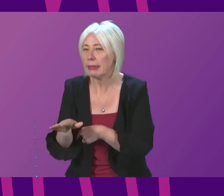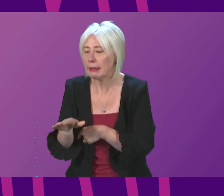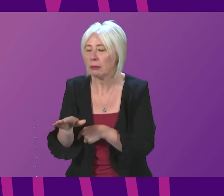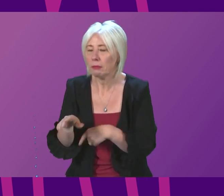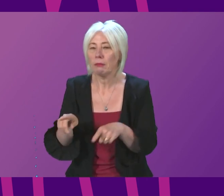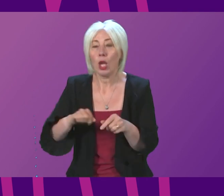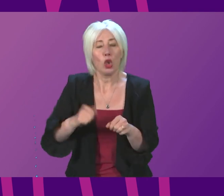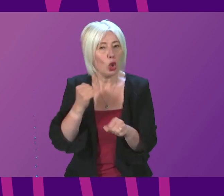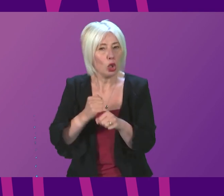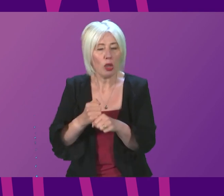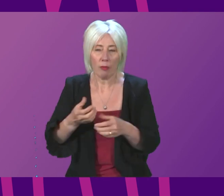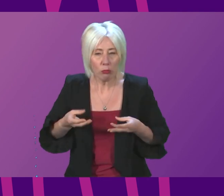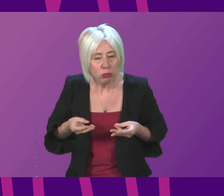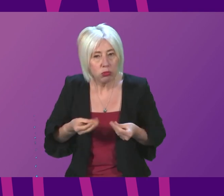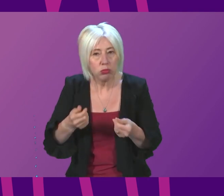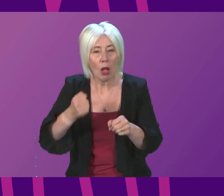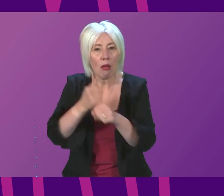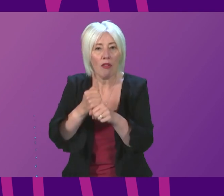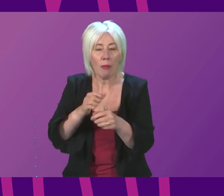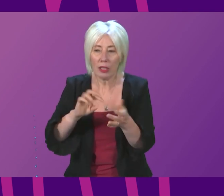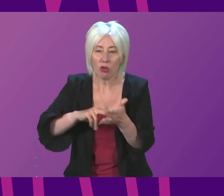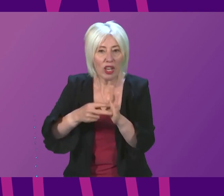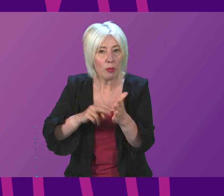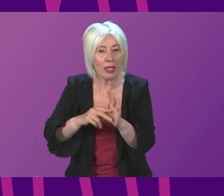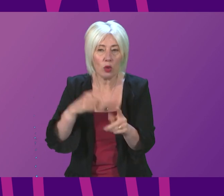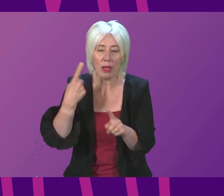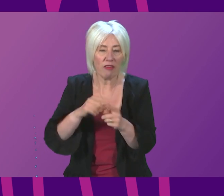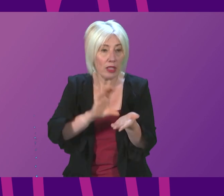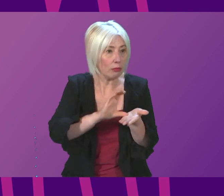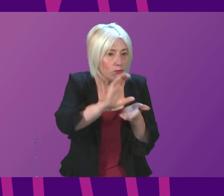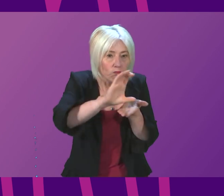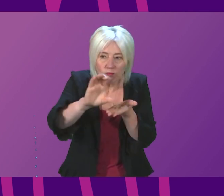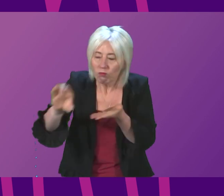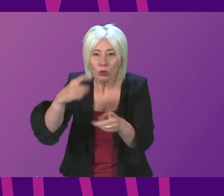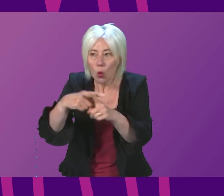“the Scottish Government streamlined governance arrangements to direct funds quickly”, and it goes on to say that